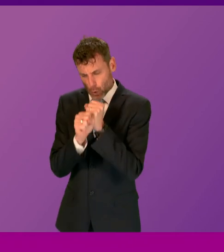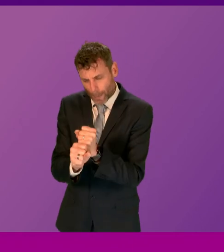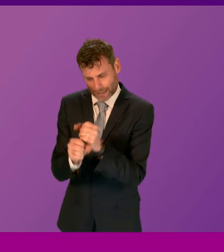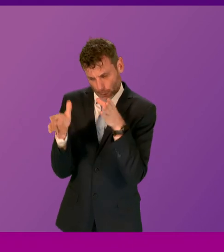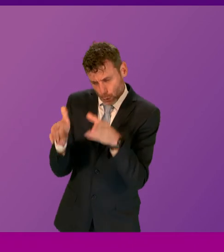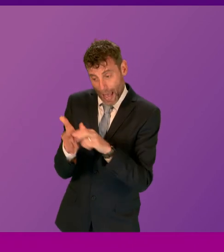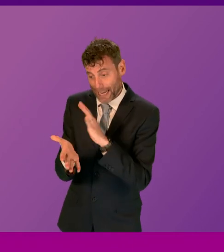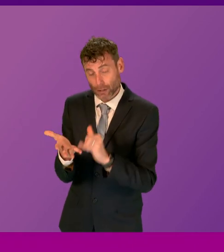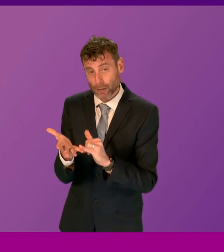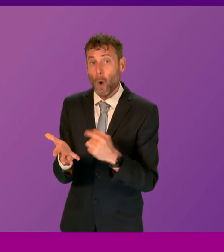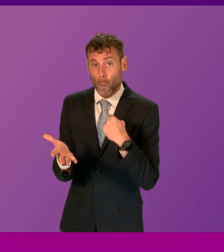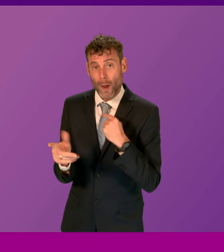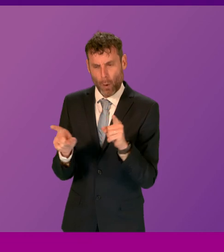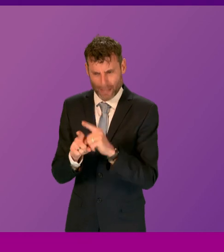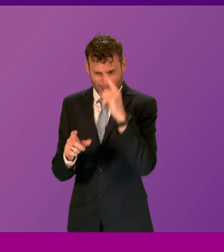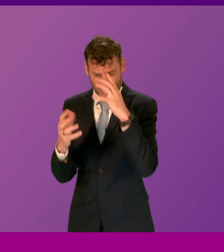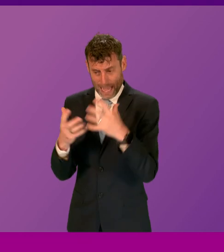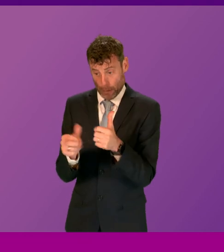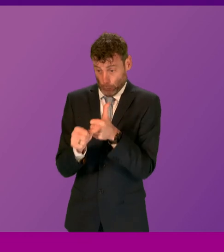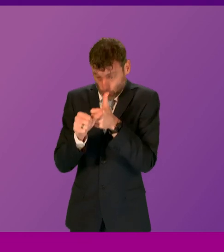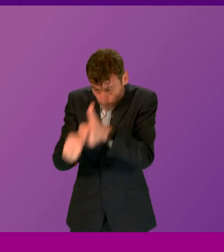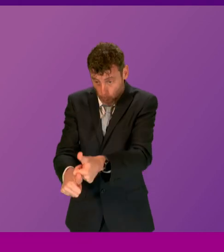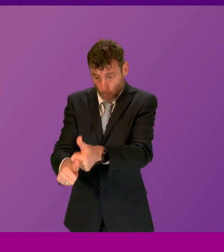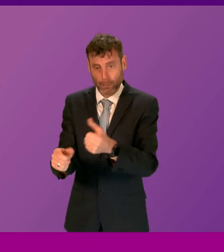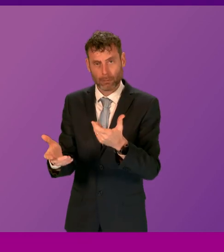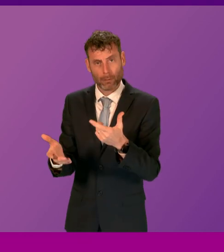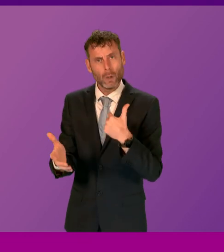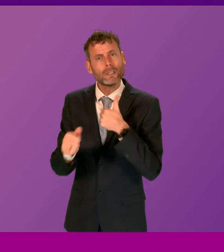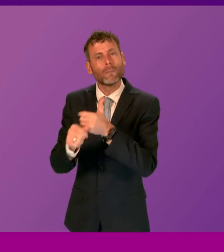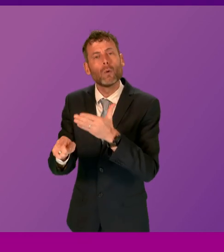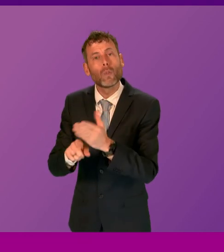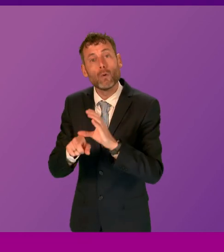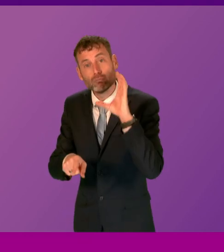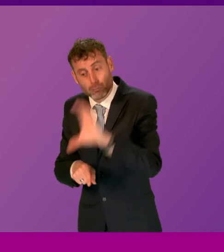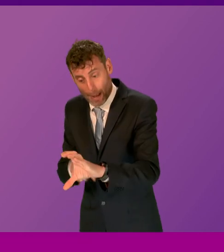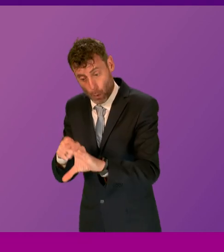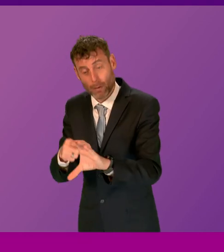of need by ensuring that it has record investment of more than £19.5 billion.